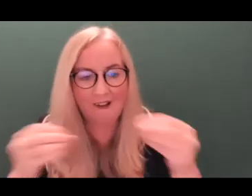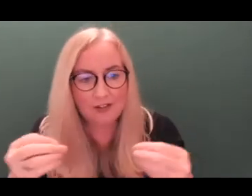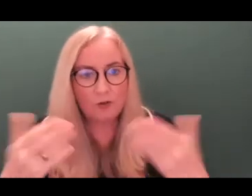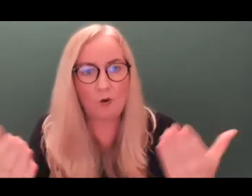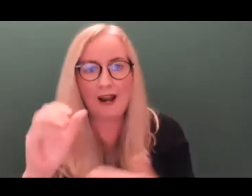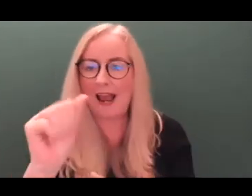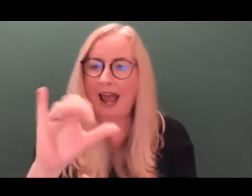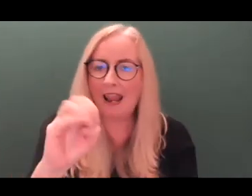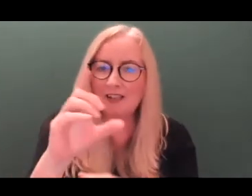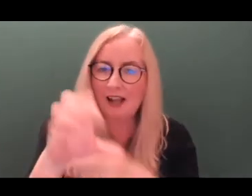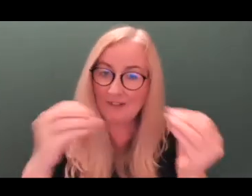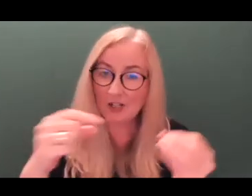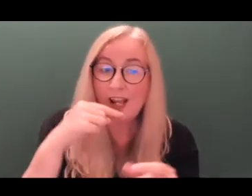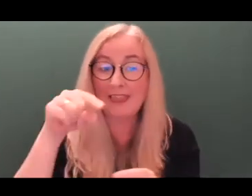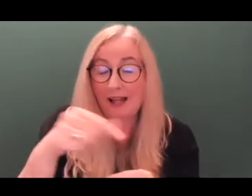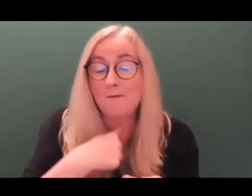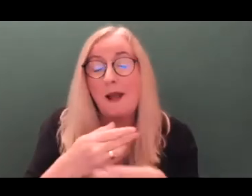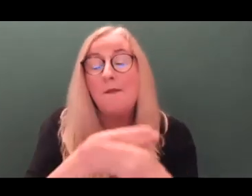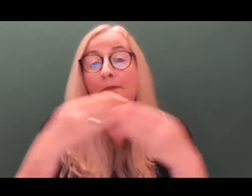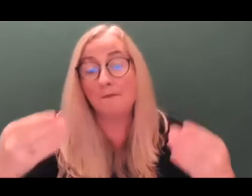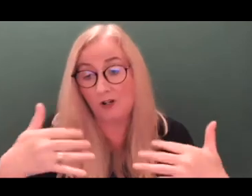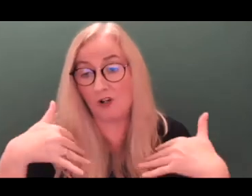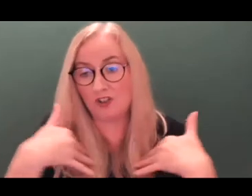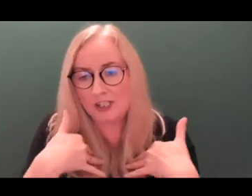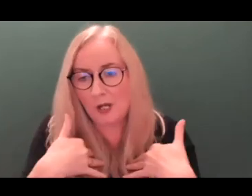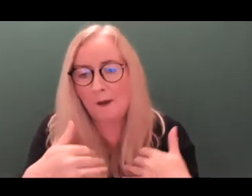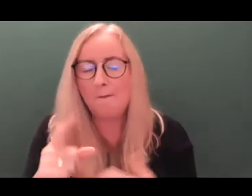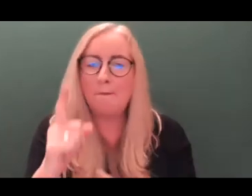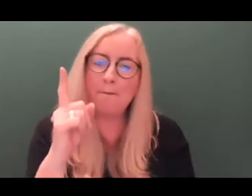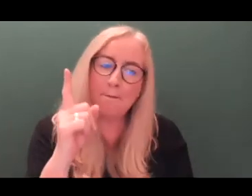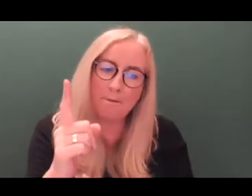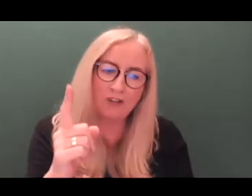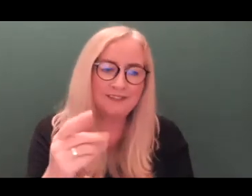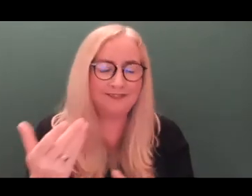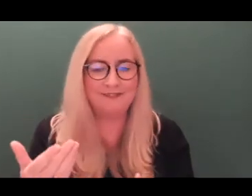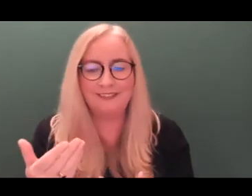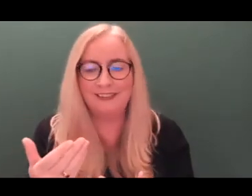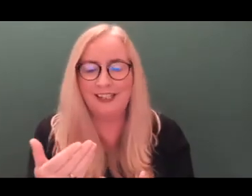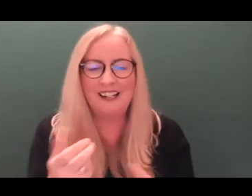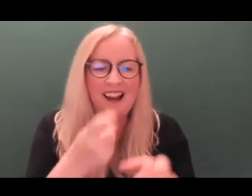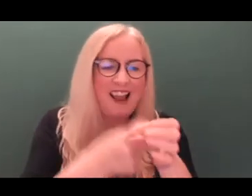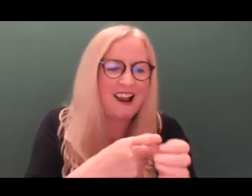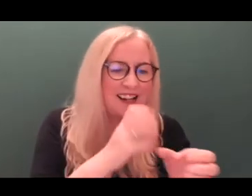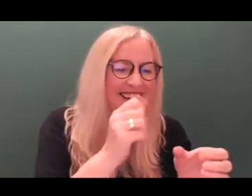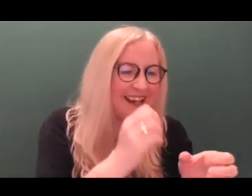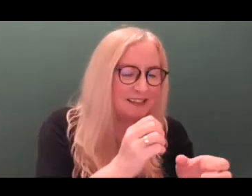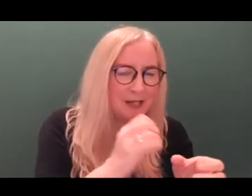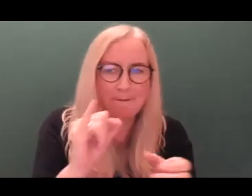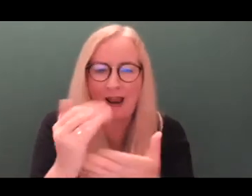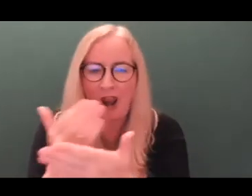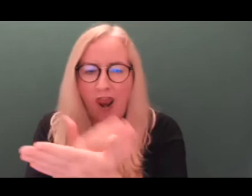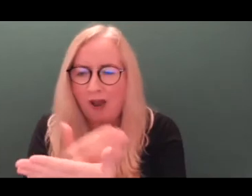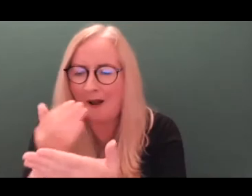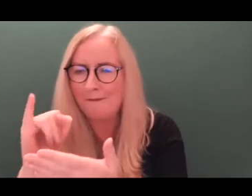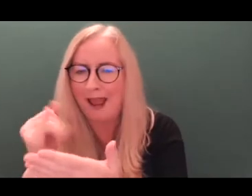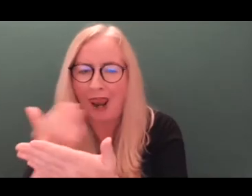That's a big concern. Hard cases make bad laws, that's a small section for the majority of the